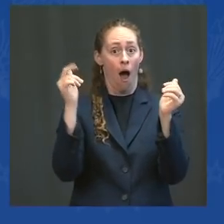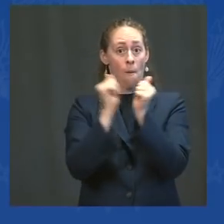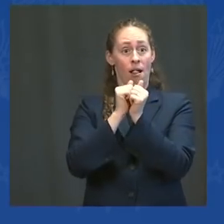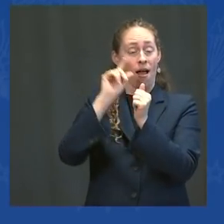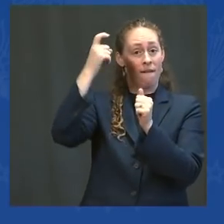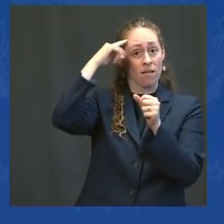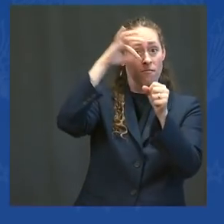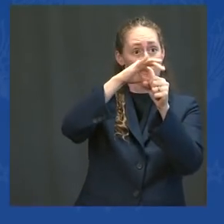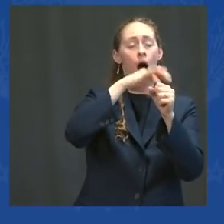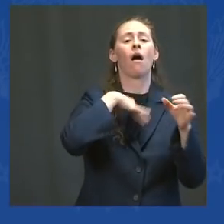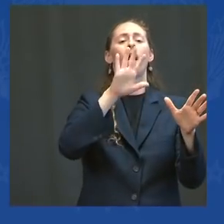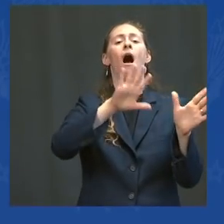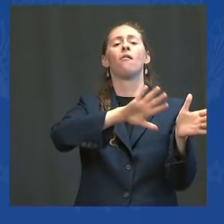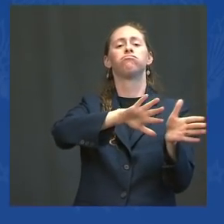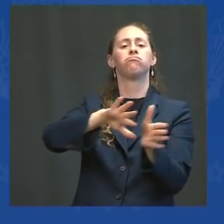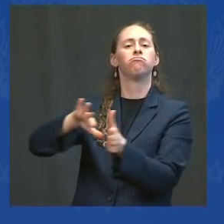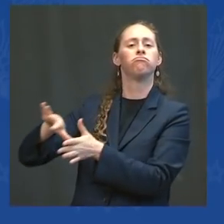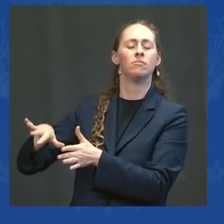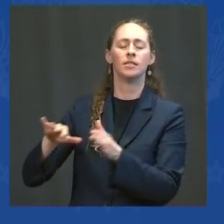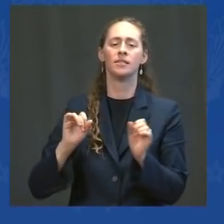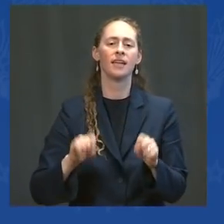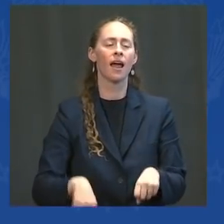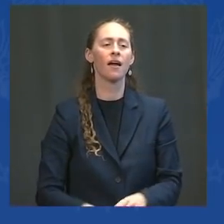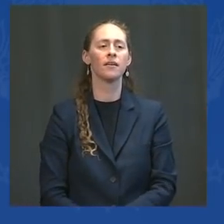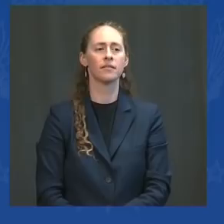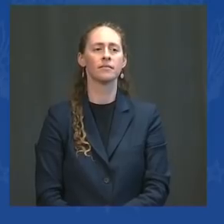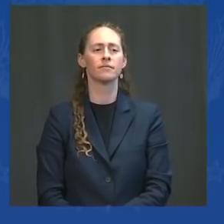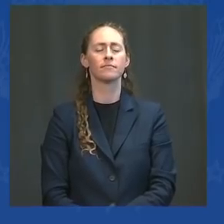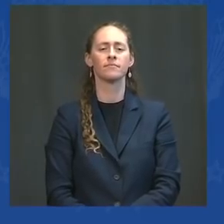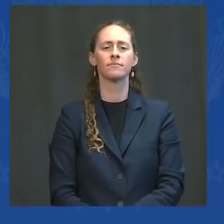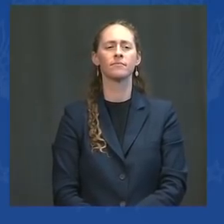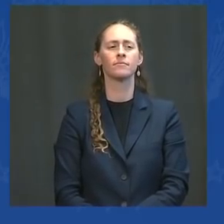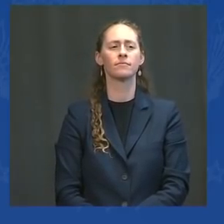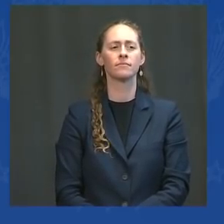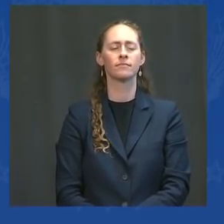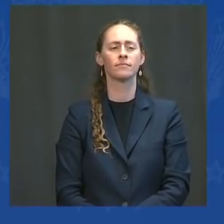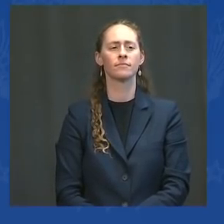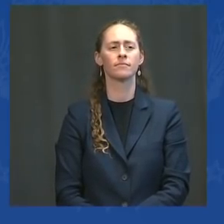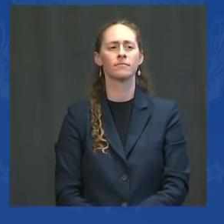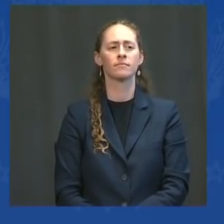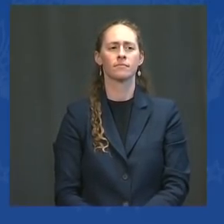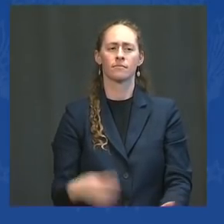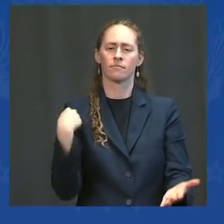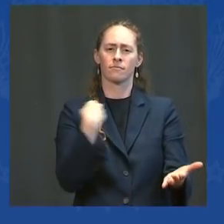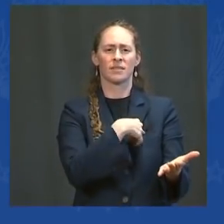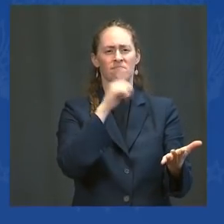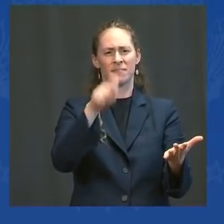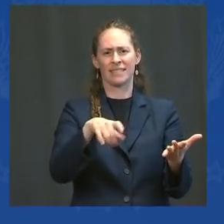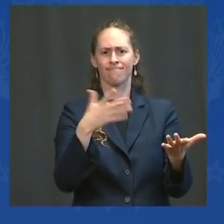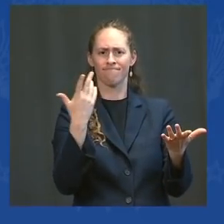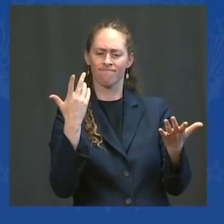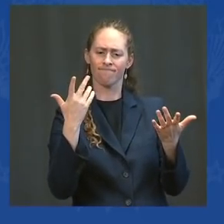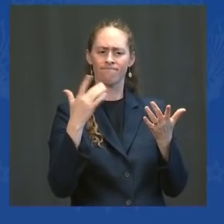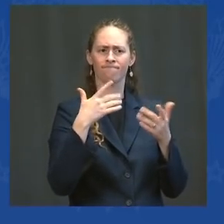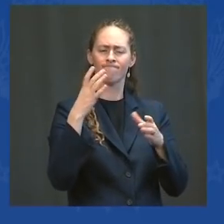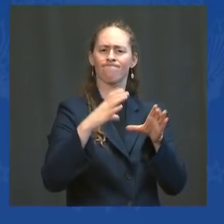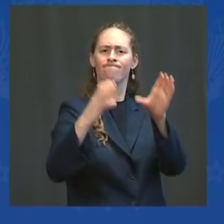So, my fellow Americans, we must all do our part to perfect -- perfect and to preserve our democracy.